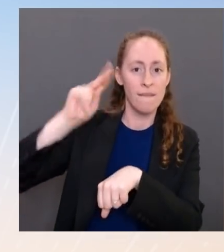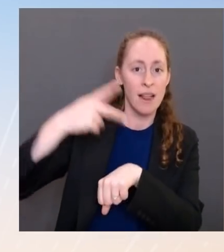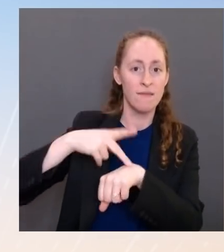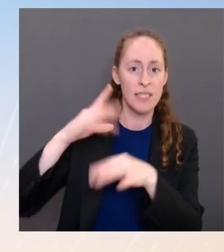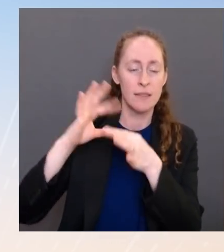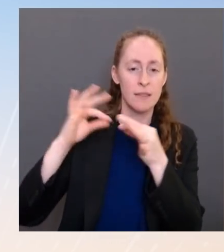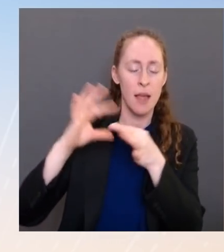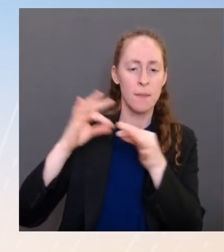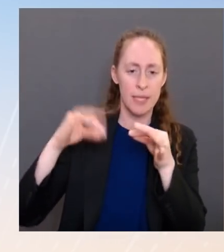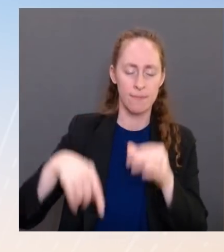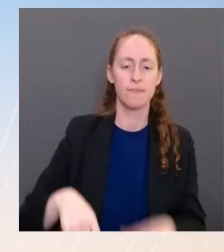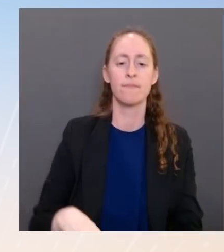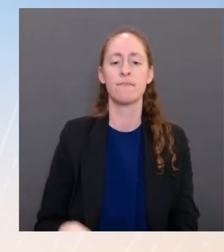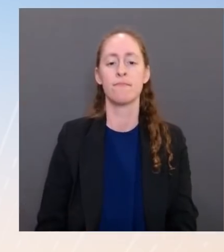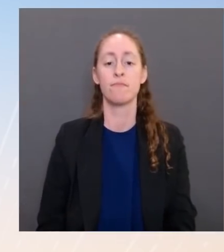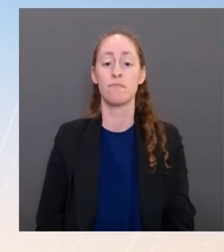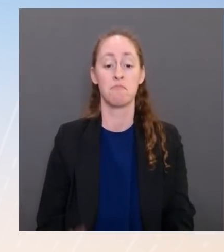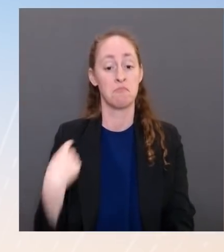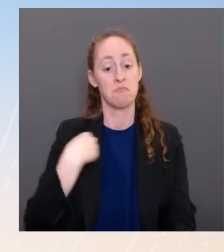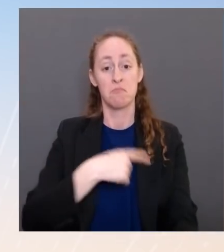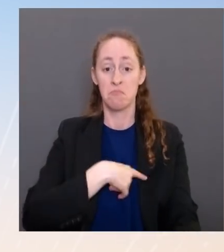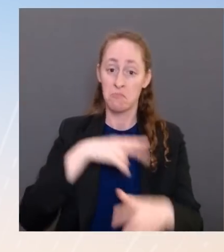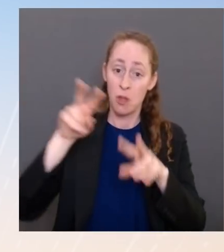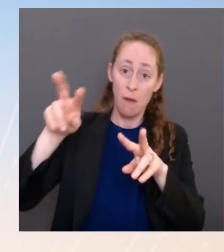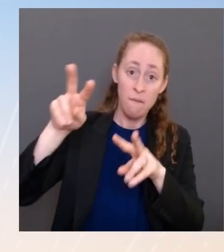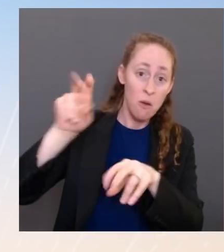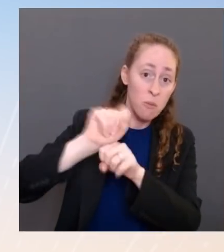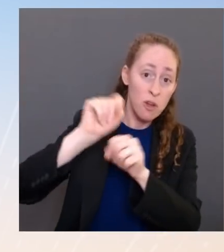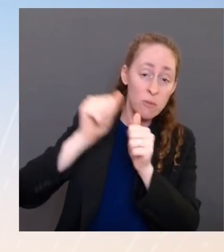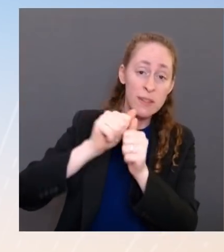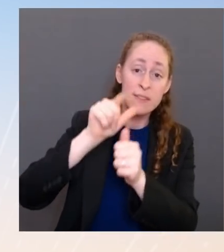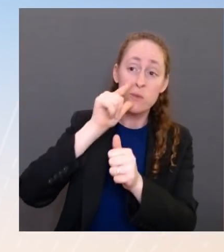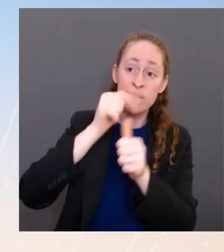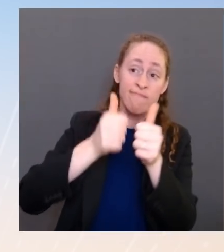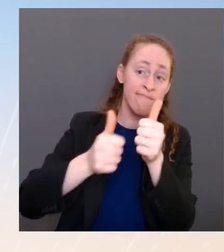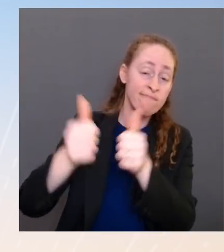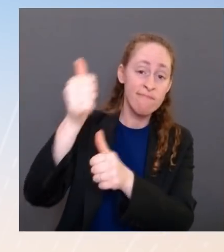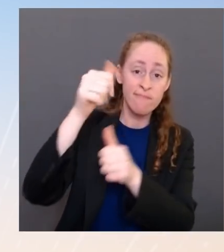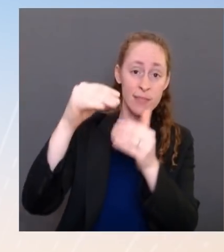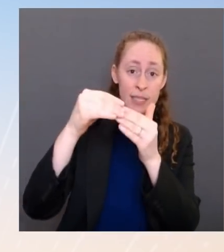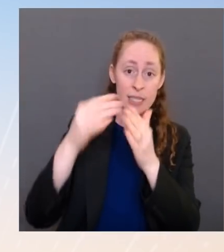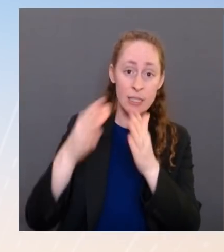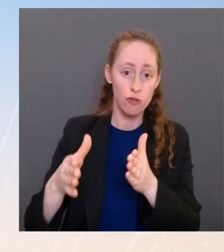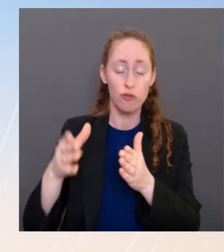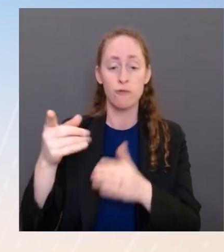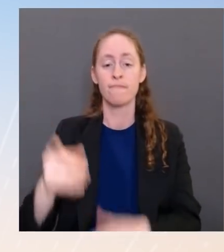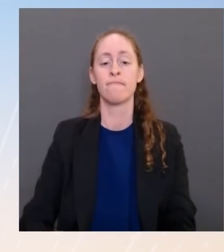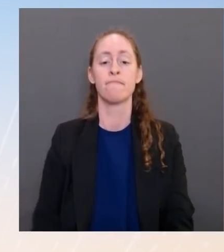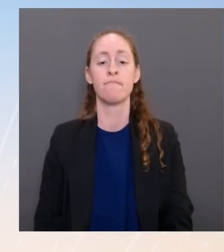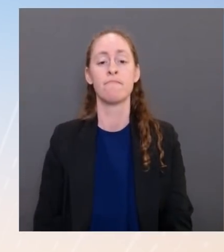including strengthening our alliance; advancing a free, open Indo-Pacific; and promoting human rights.